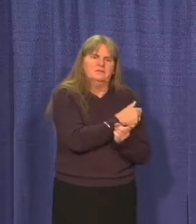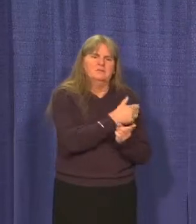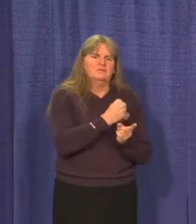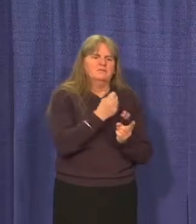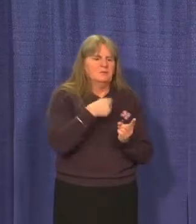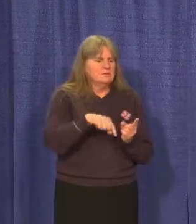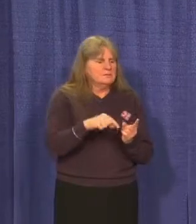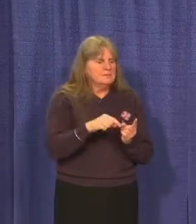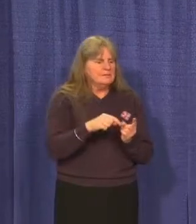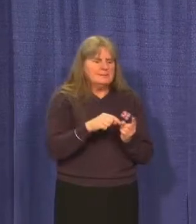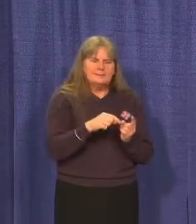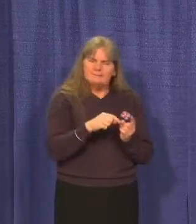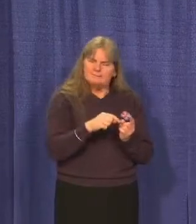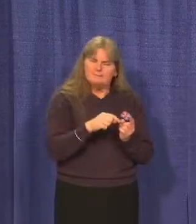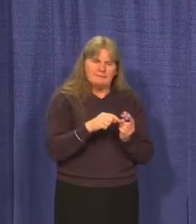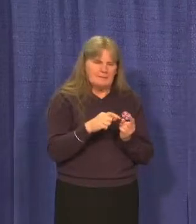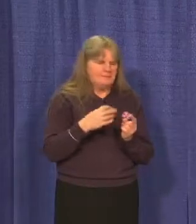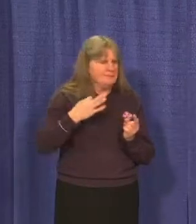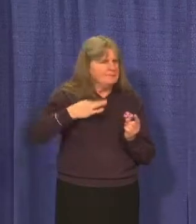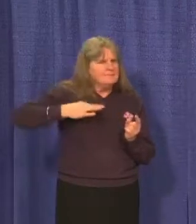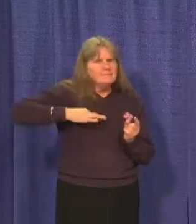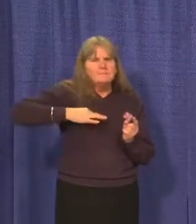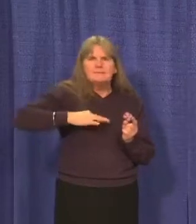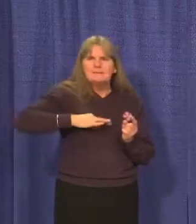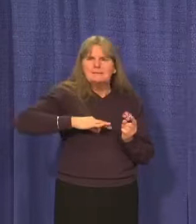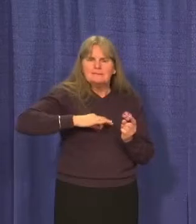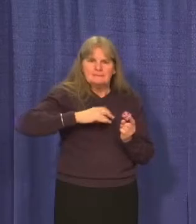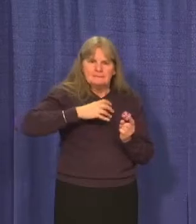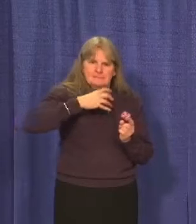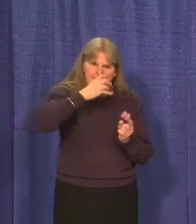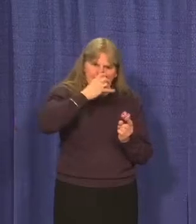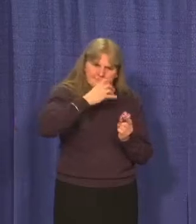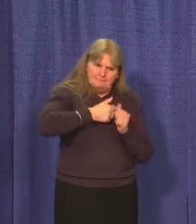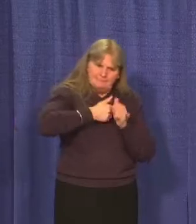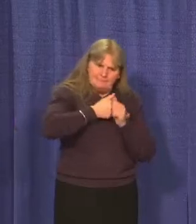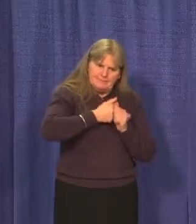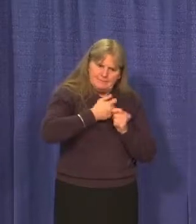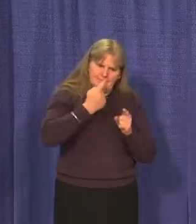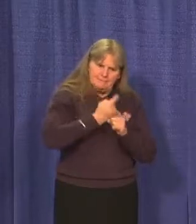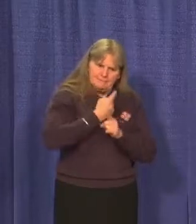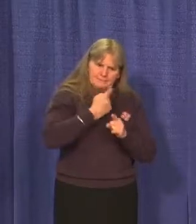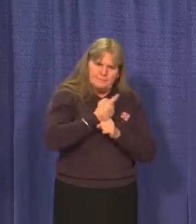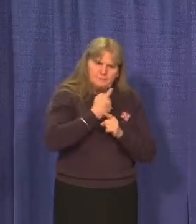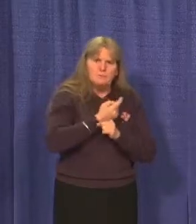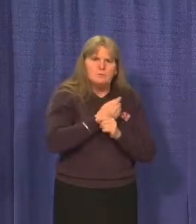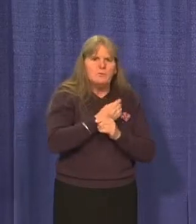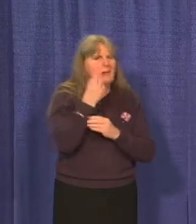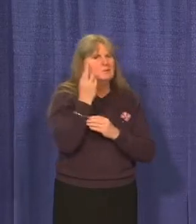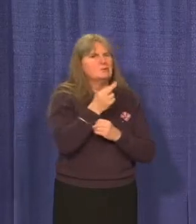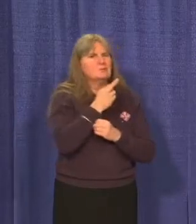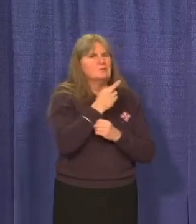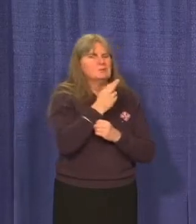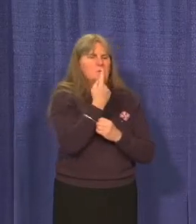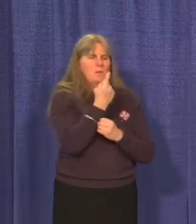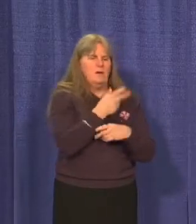very, very much sticklers for detail. That is why we have centralized this as much as possible part